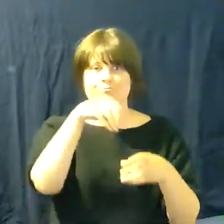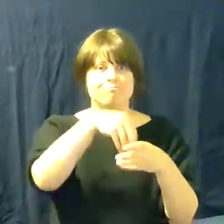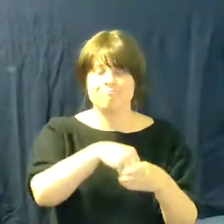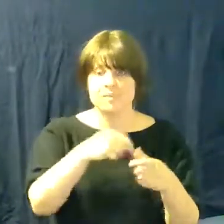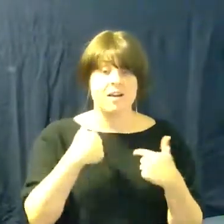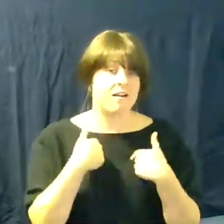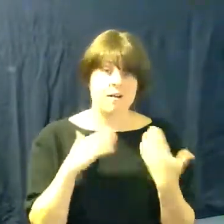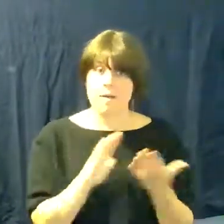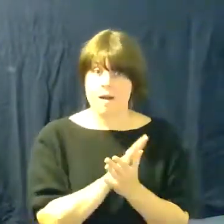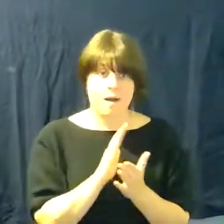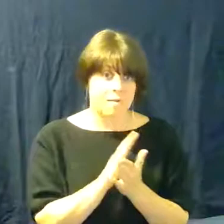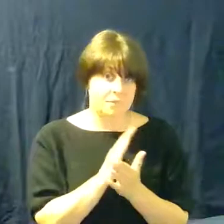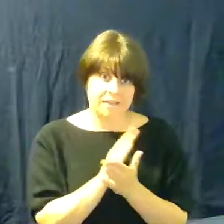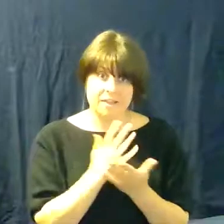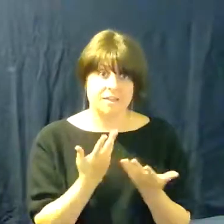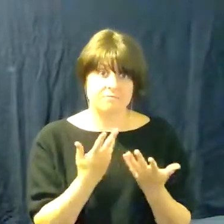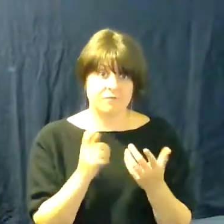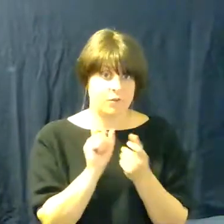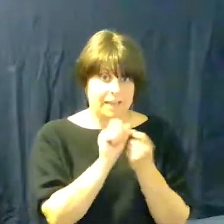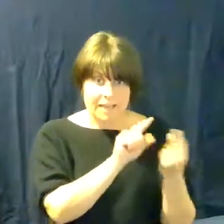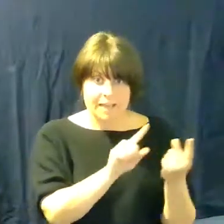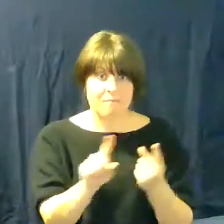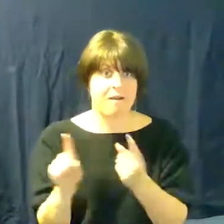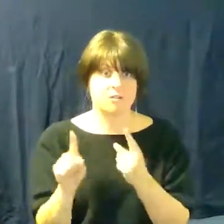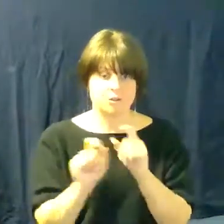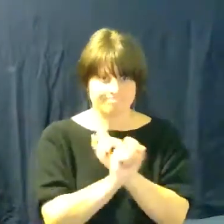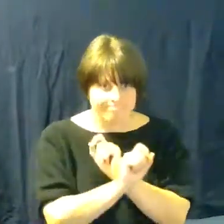email from you both as to who wishes